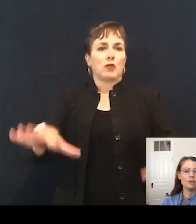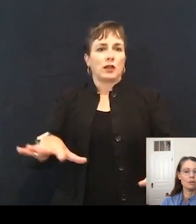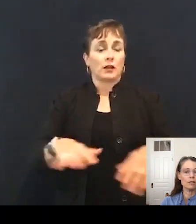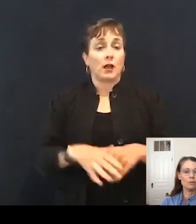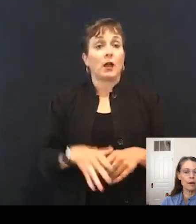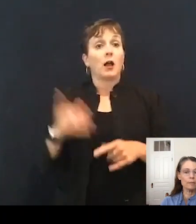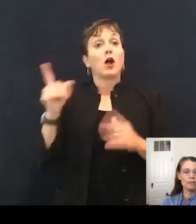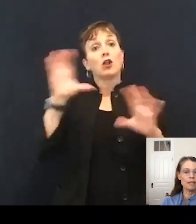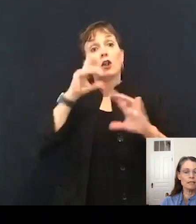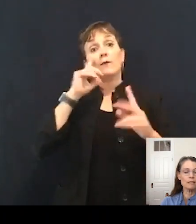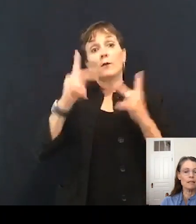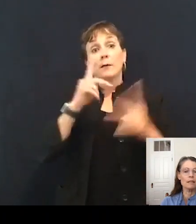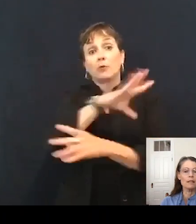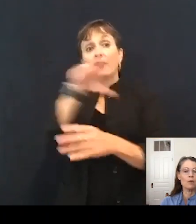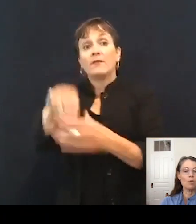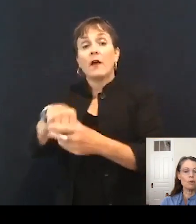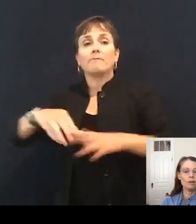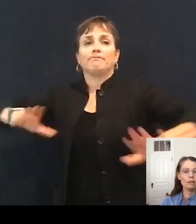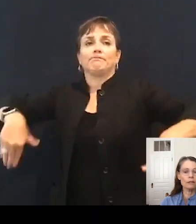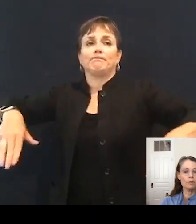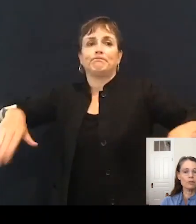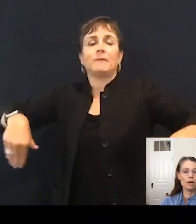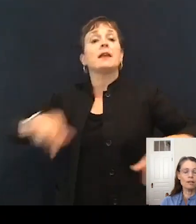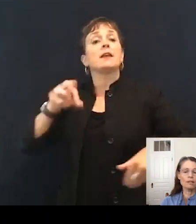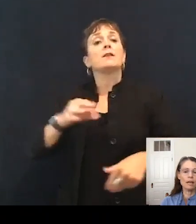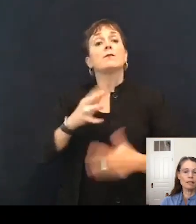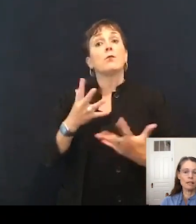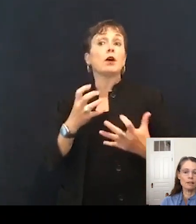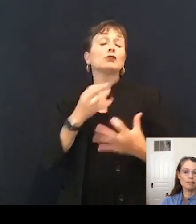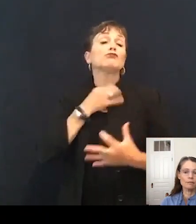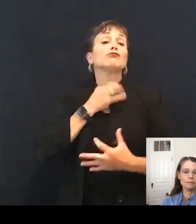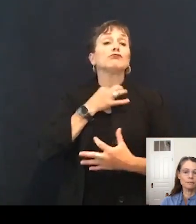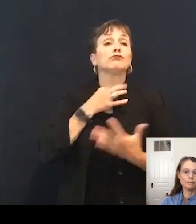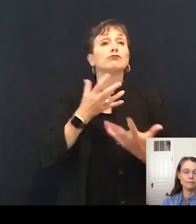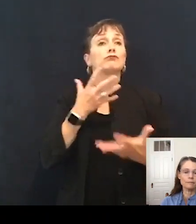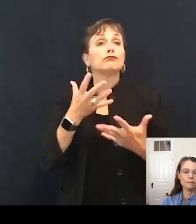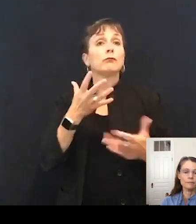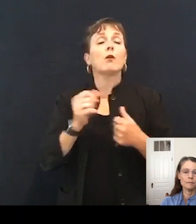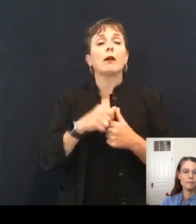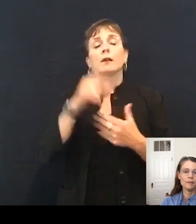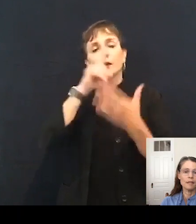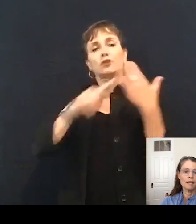you can visit Nacuity's website or clinicaltrials.gov.